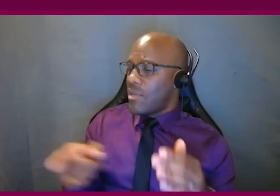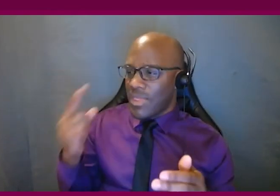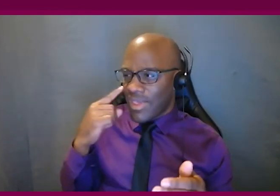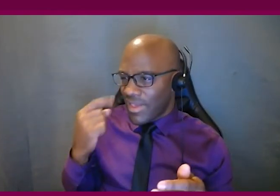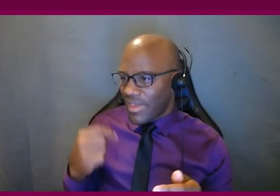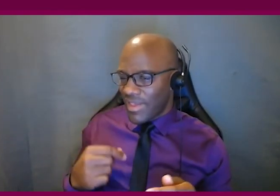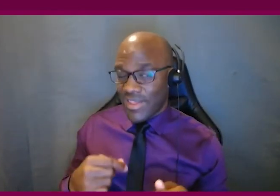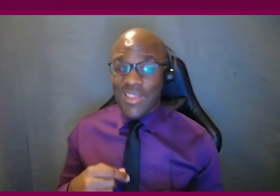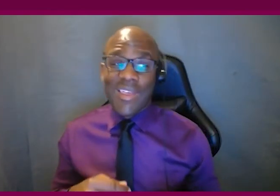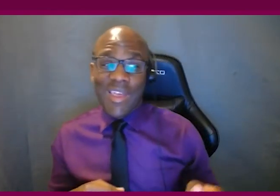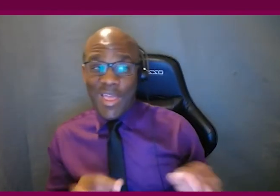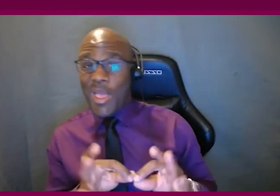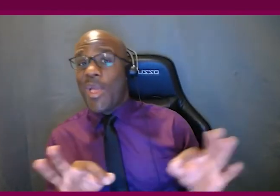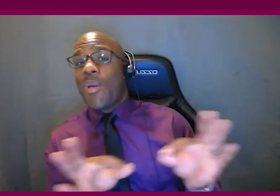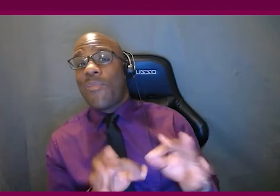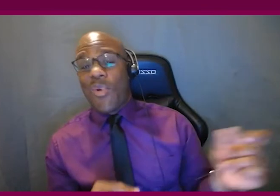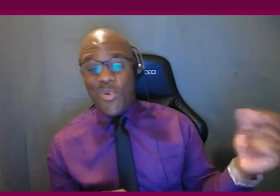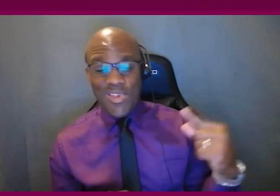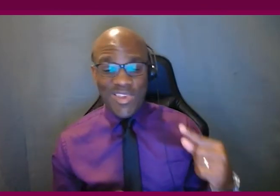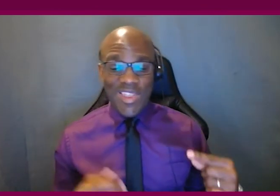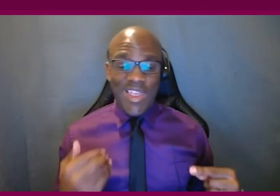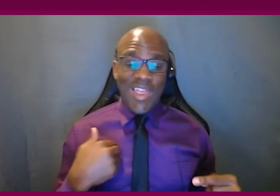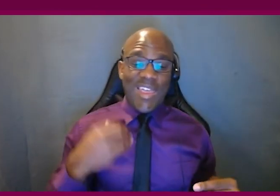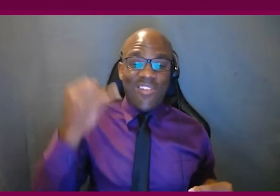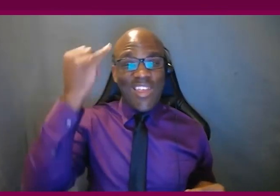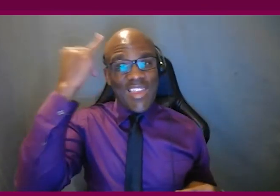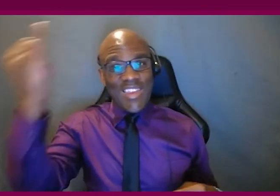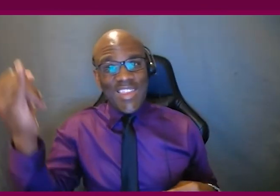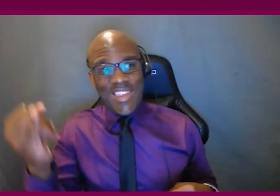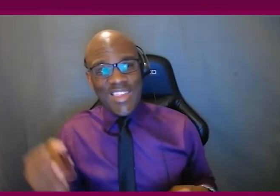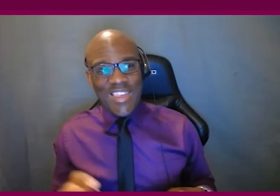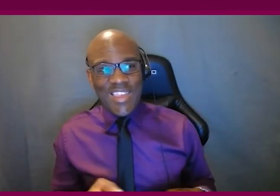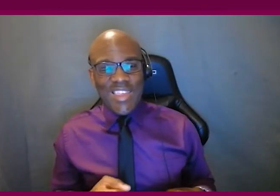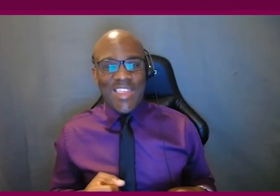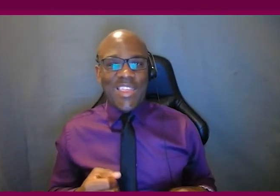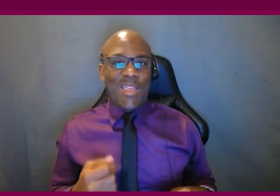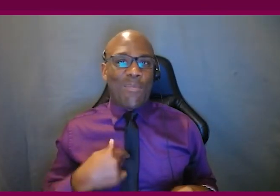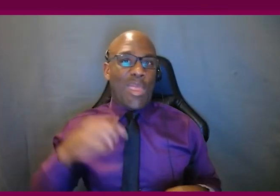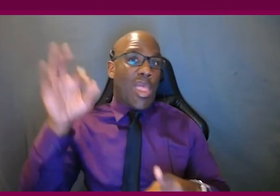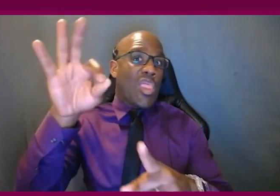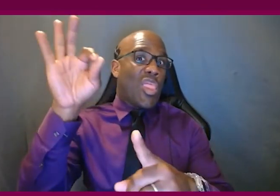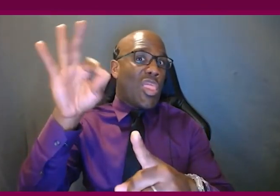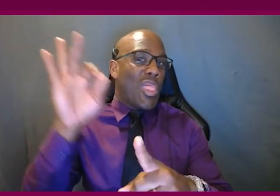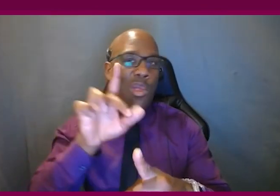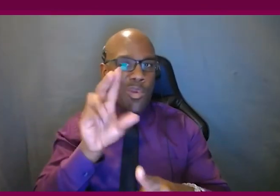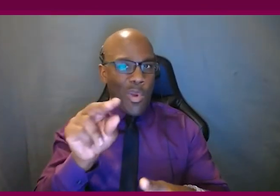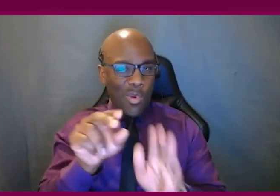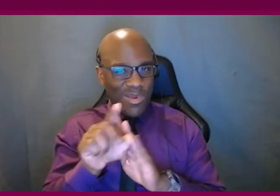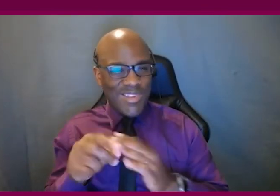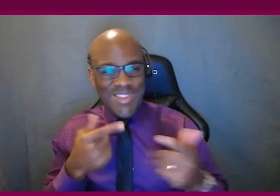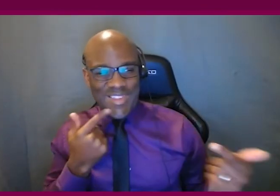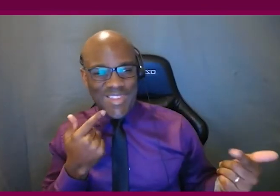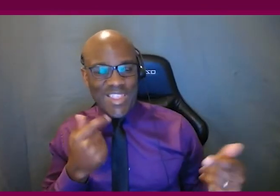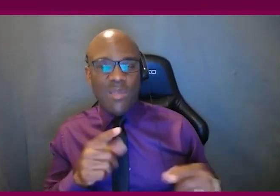to be, first of all, a mindset shift before any action can be taken because even with